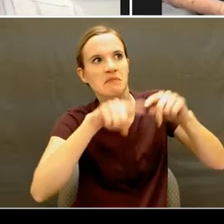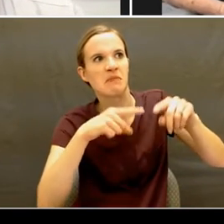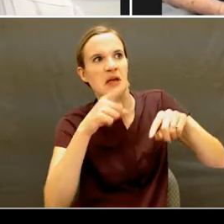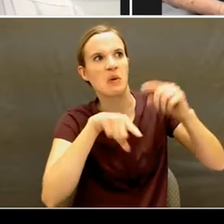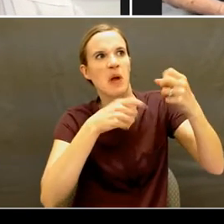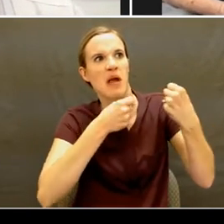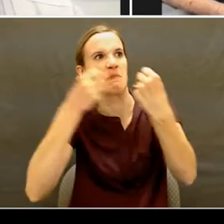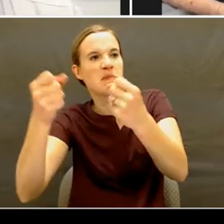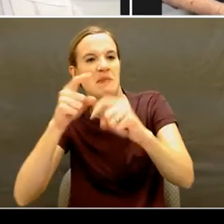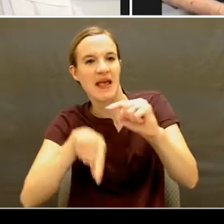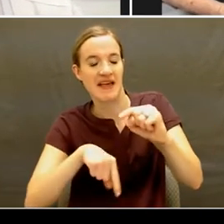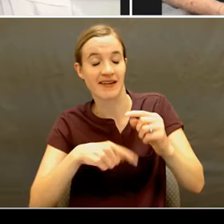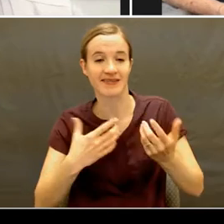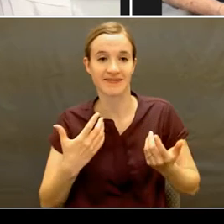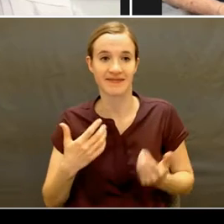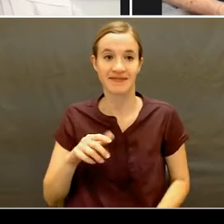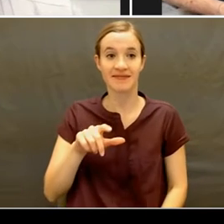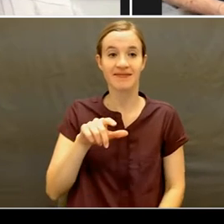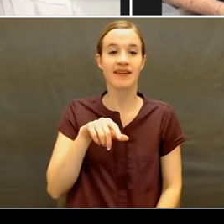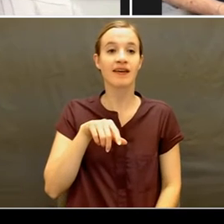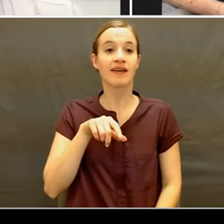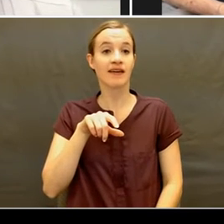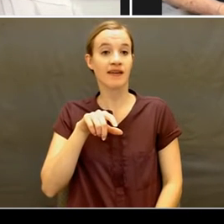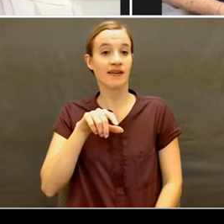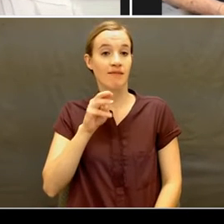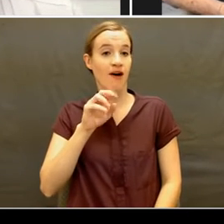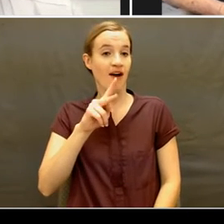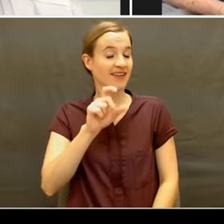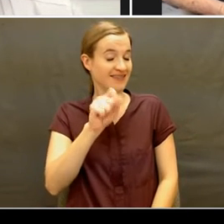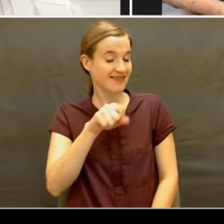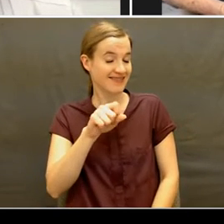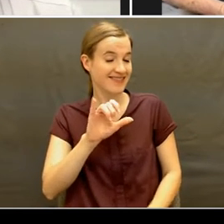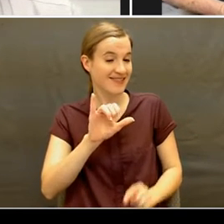those marches and that the demonstrations and Adapt has been doing that and I think our next